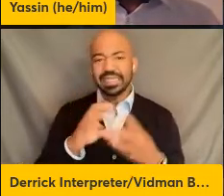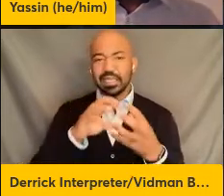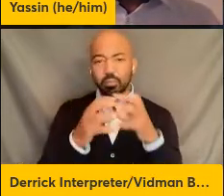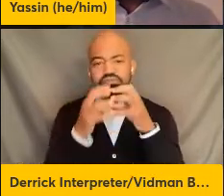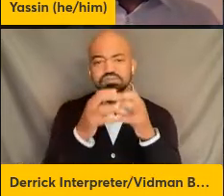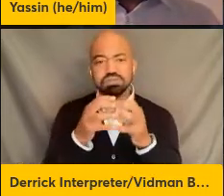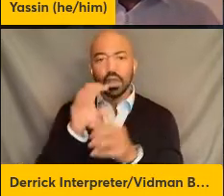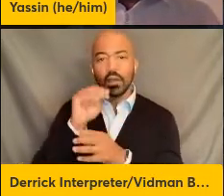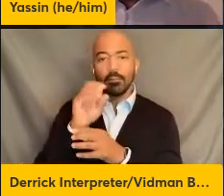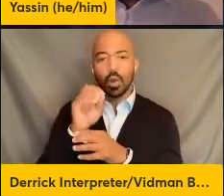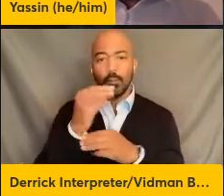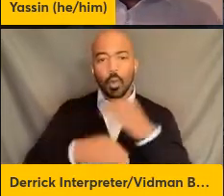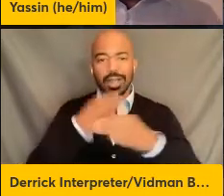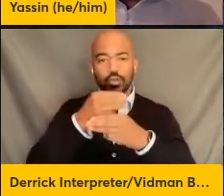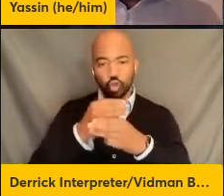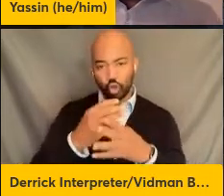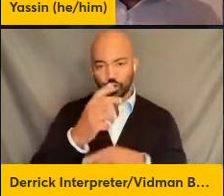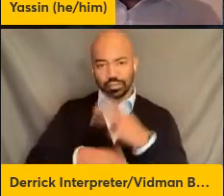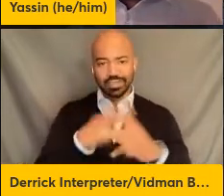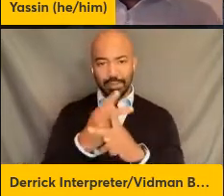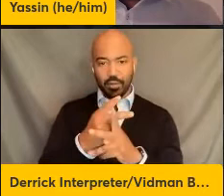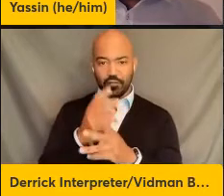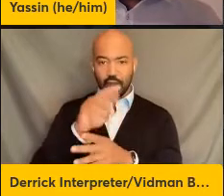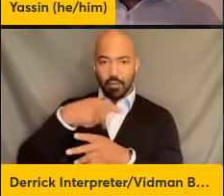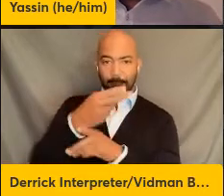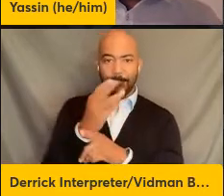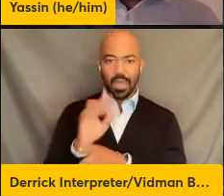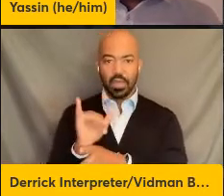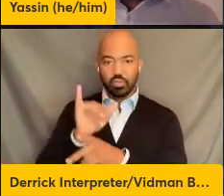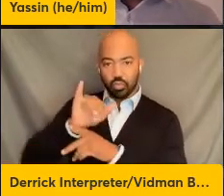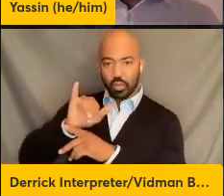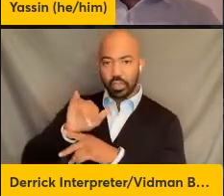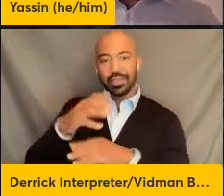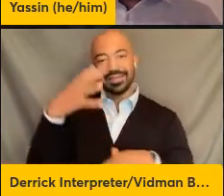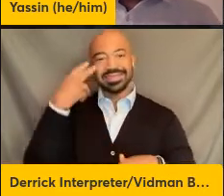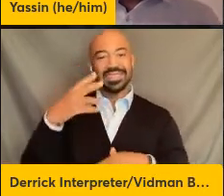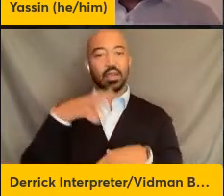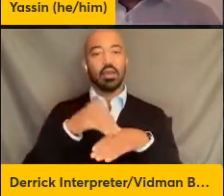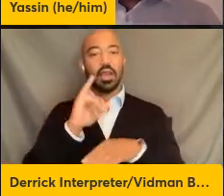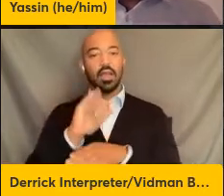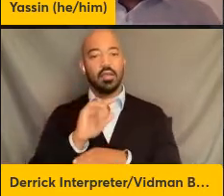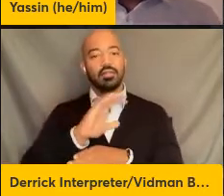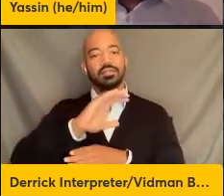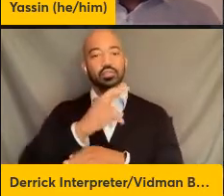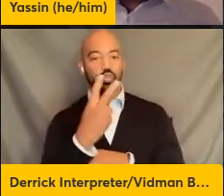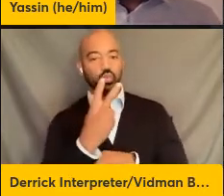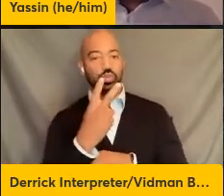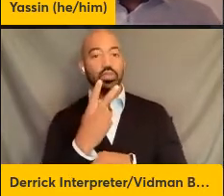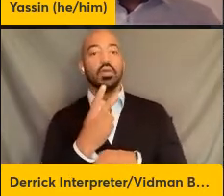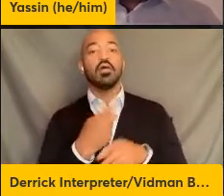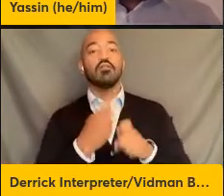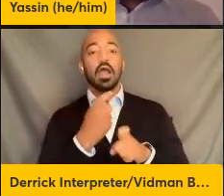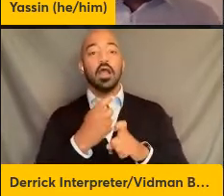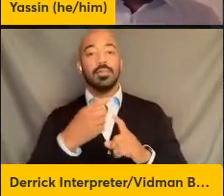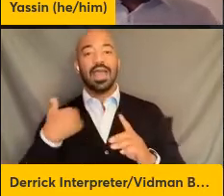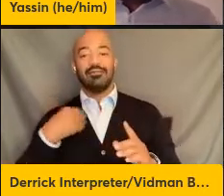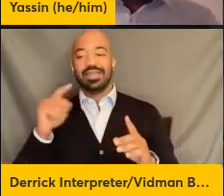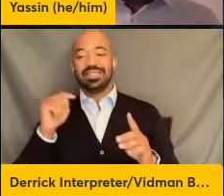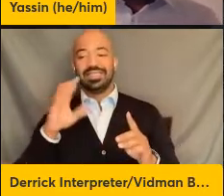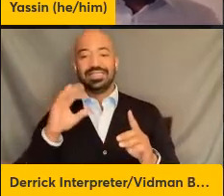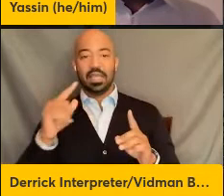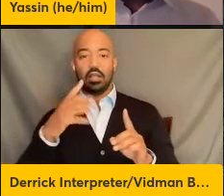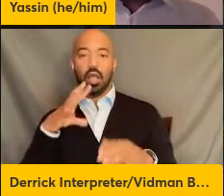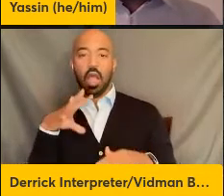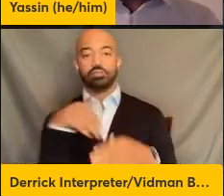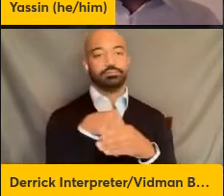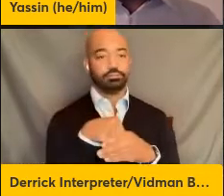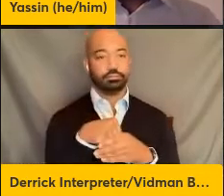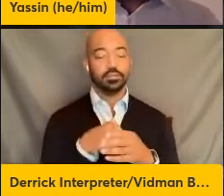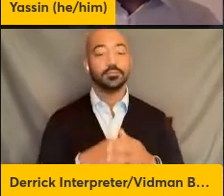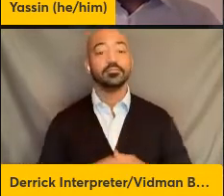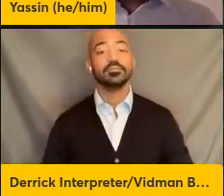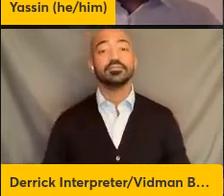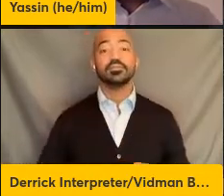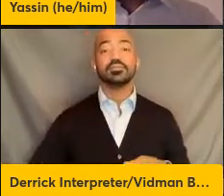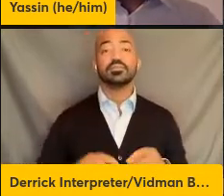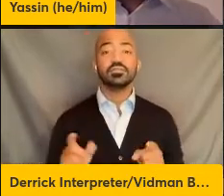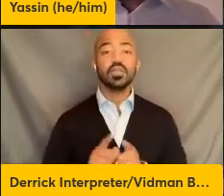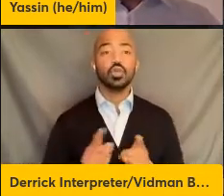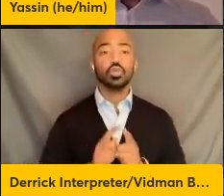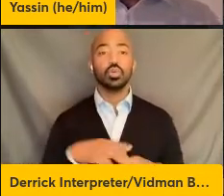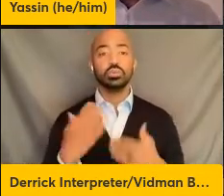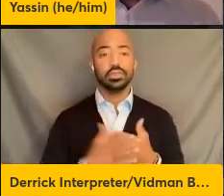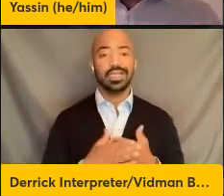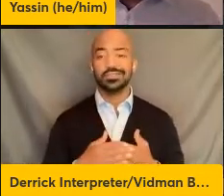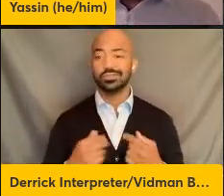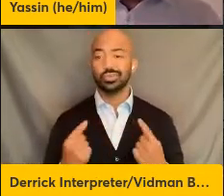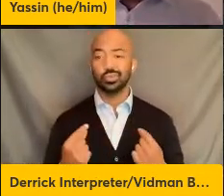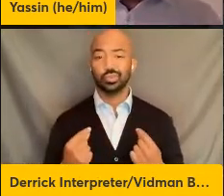pathways that are initiated on IOC tools, by infiltration of T cells. And also one thing that we want to do next is to address